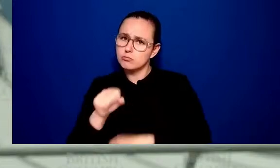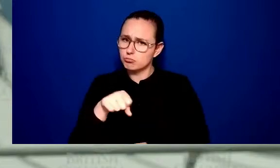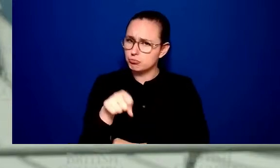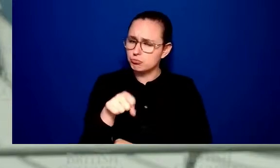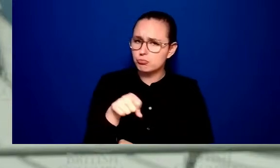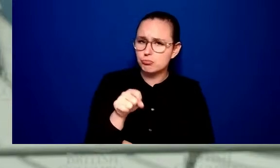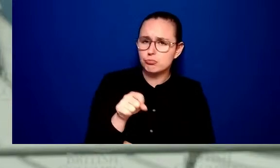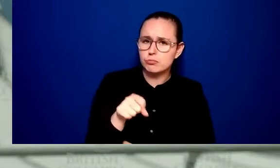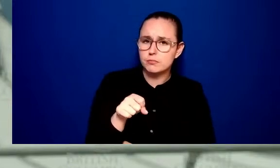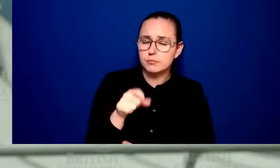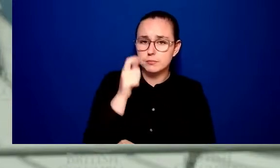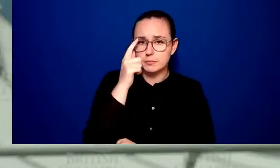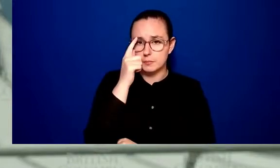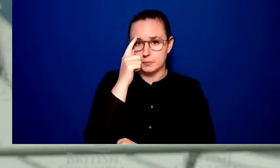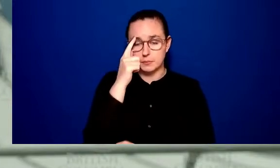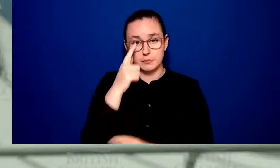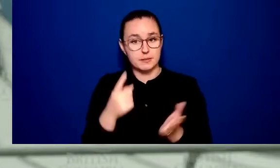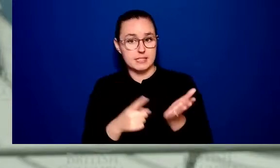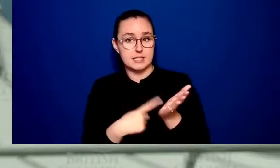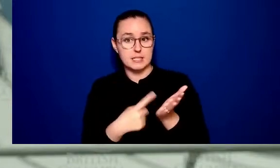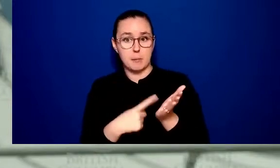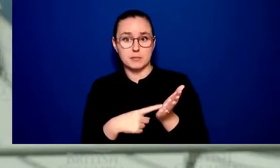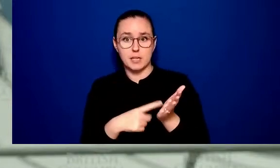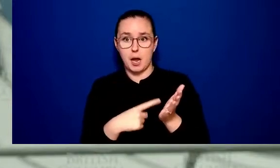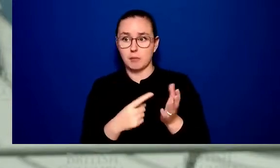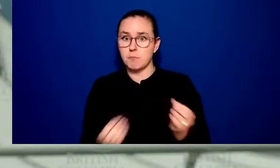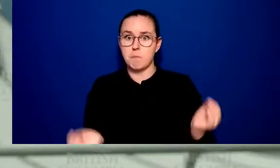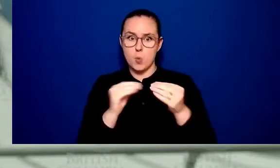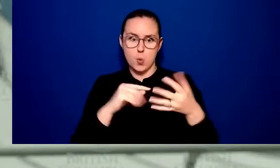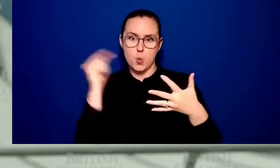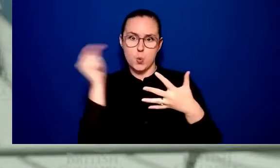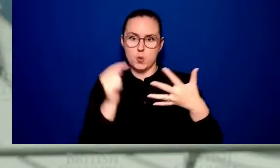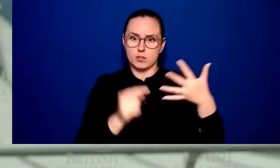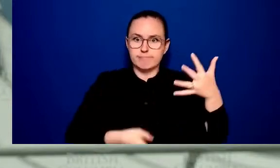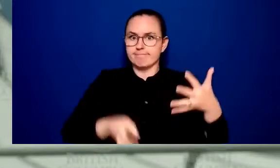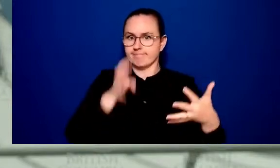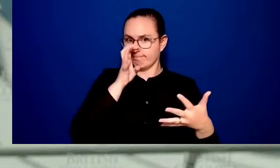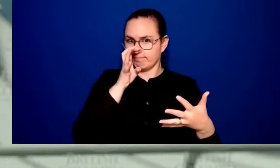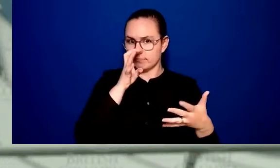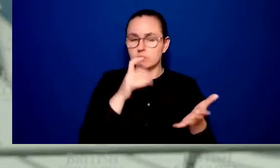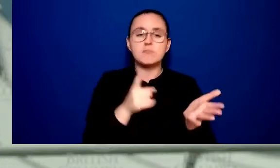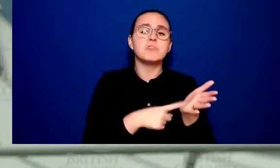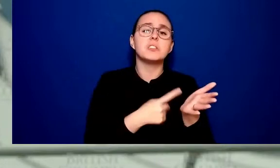protections are in step with our risks. We also want to keep